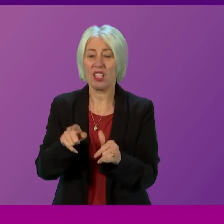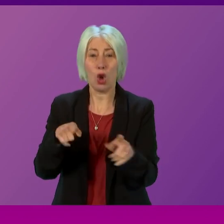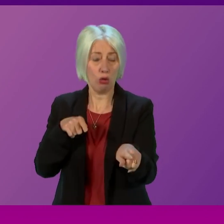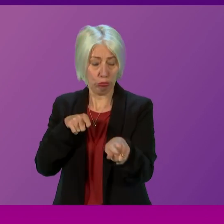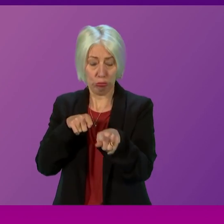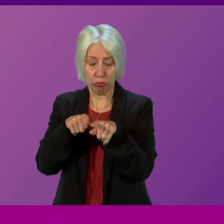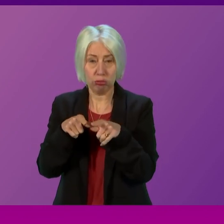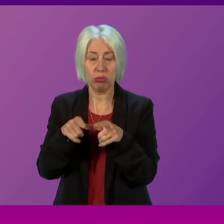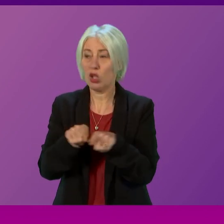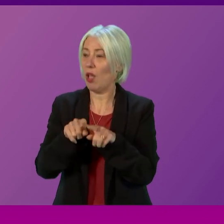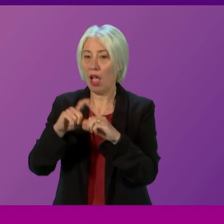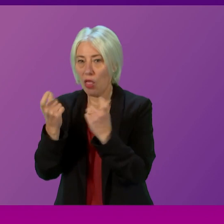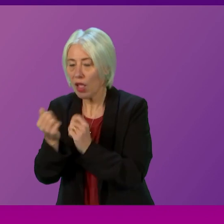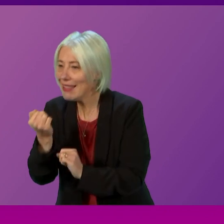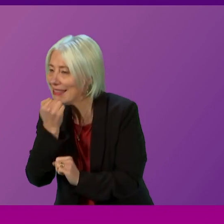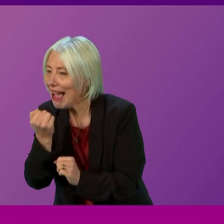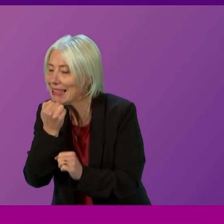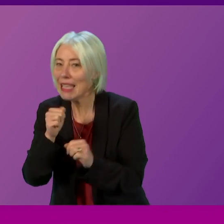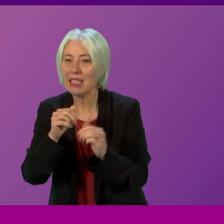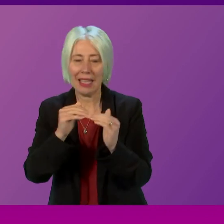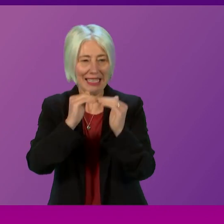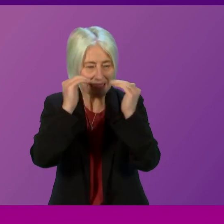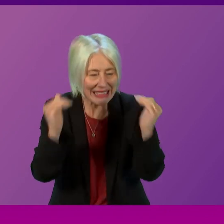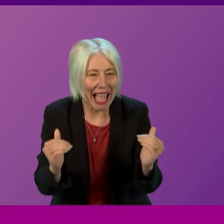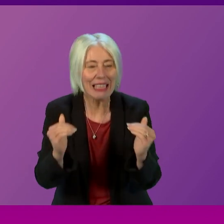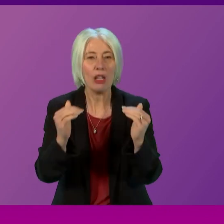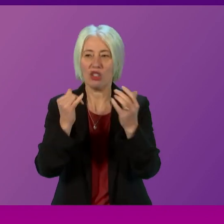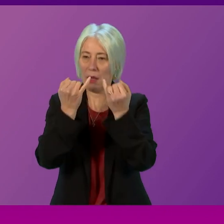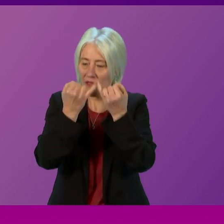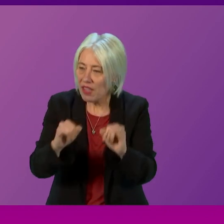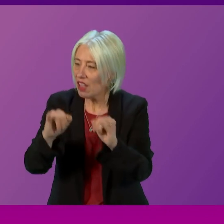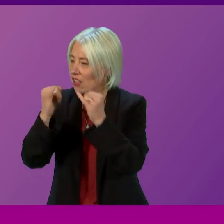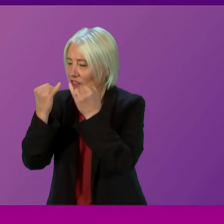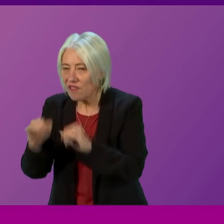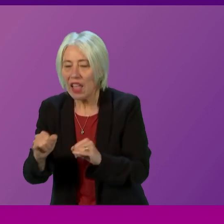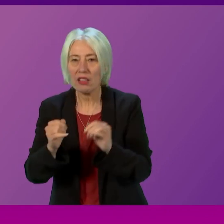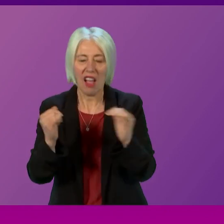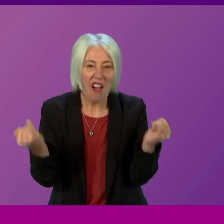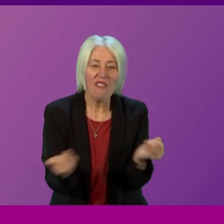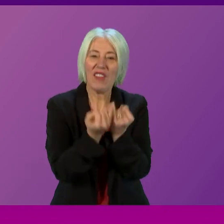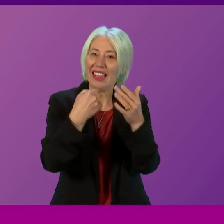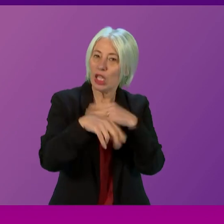on class sizes, on standards, on violence in schools and on teacher numbers.